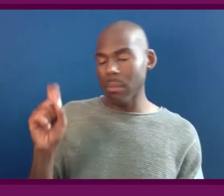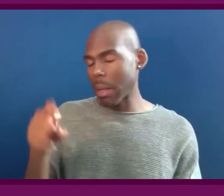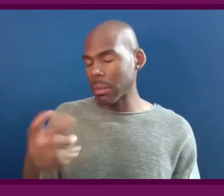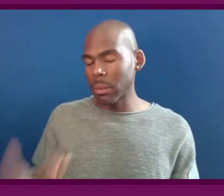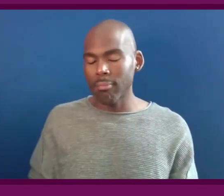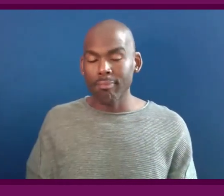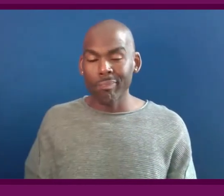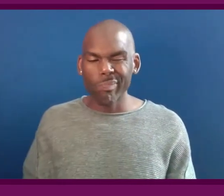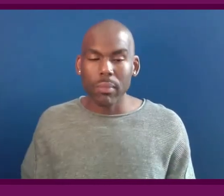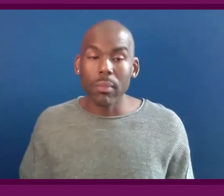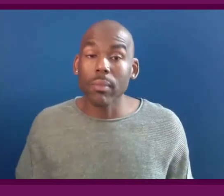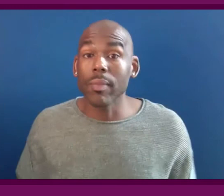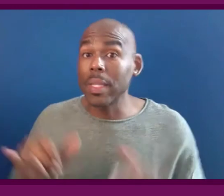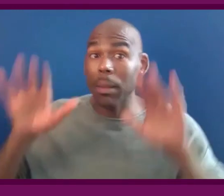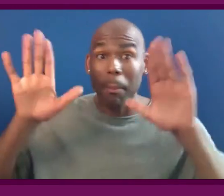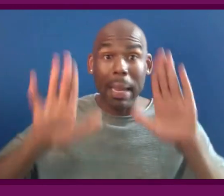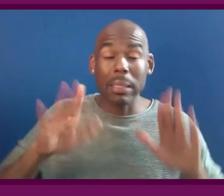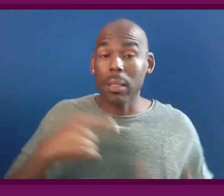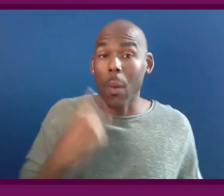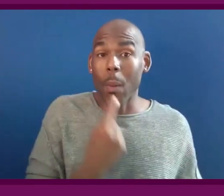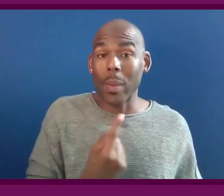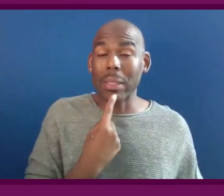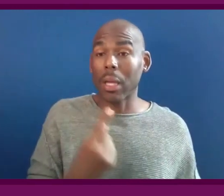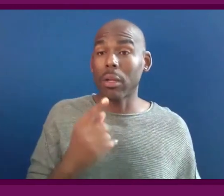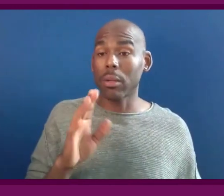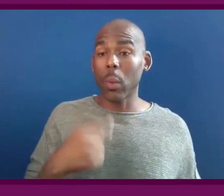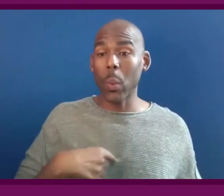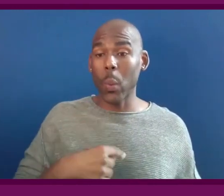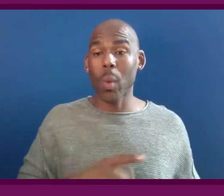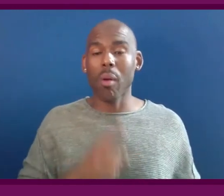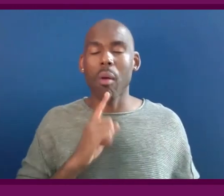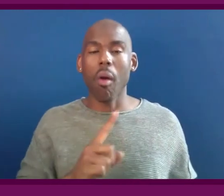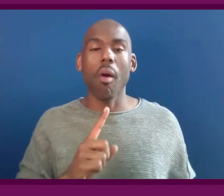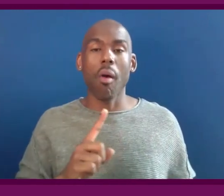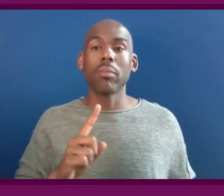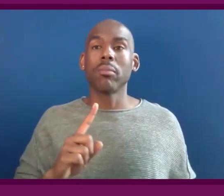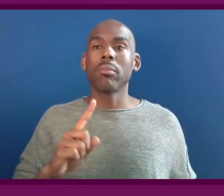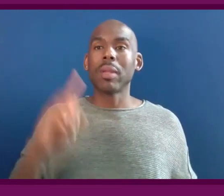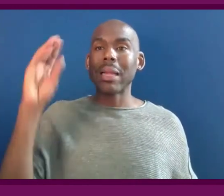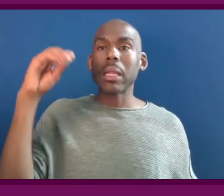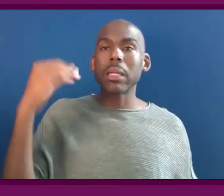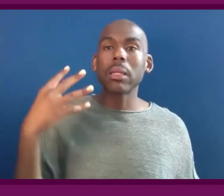Yeah. It's amazing. I always say, "We are the sum of our own life experiences."